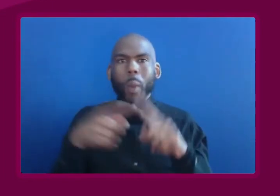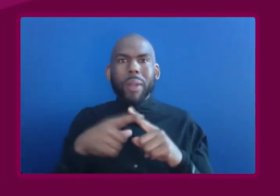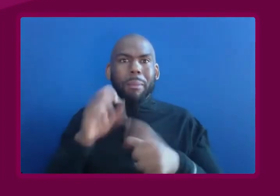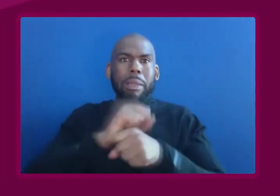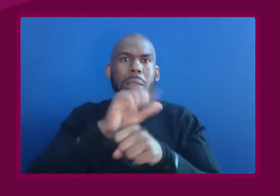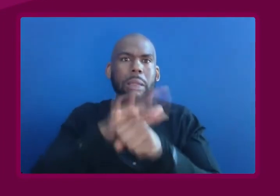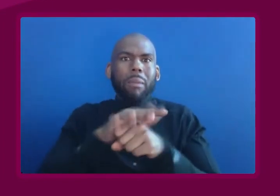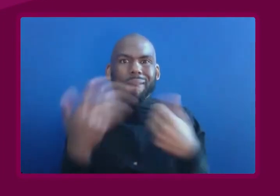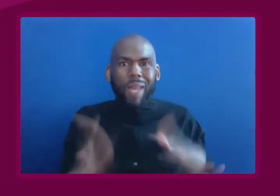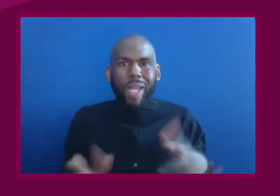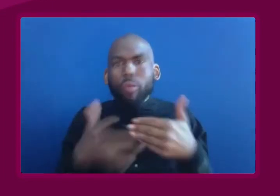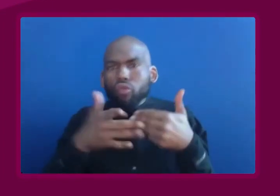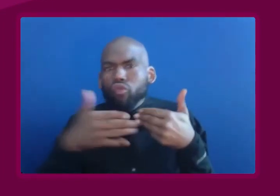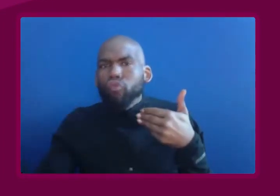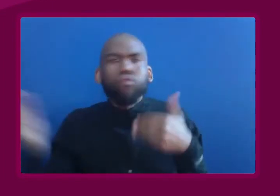Miguel Quiñones: Yeah.